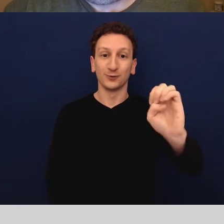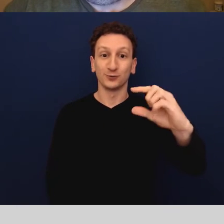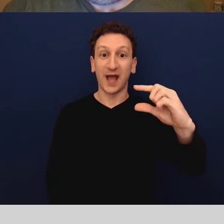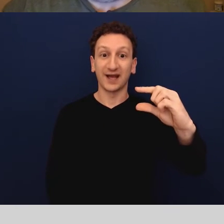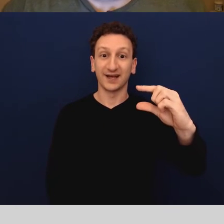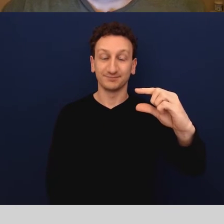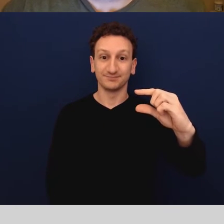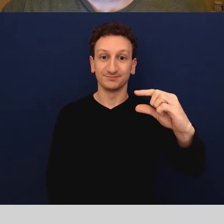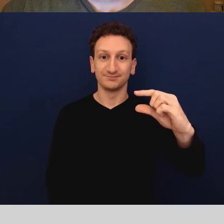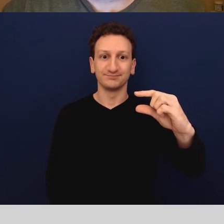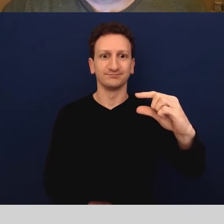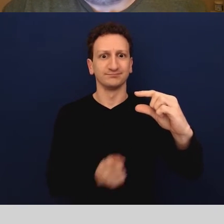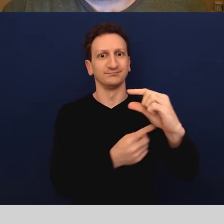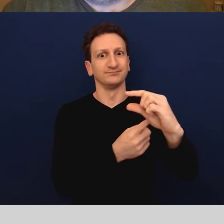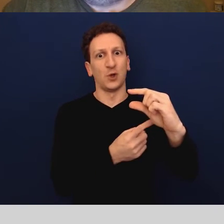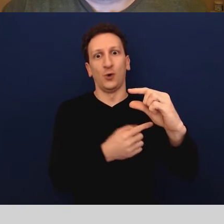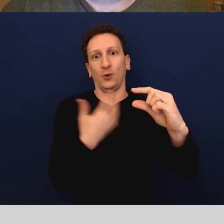The reg library allows a lot of power.